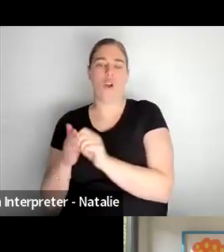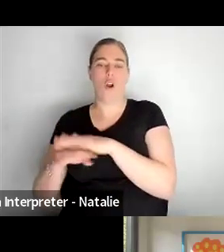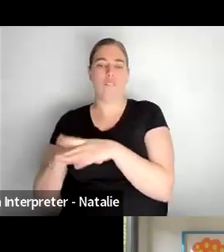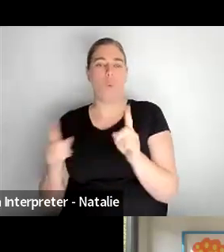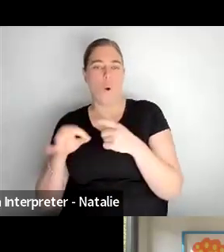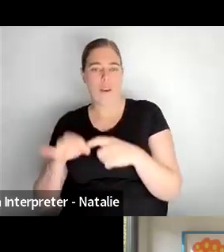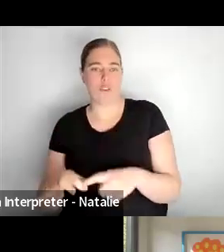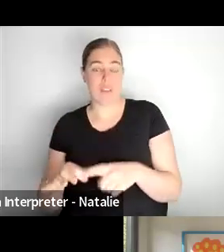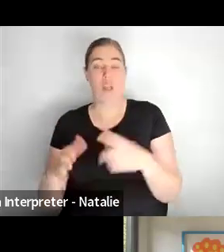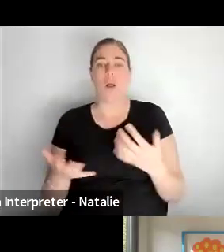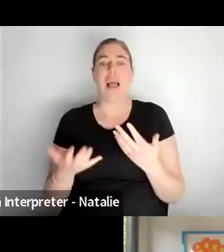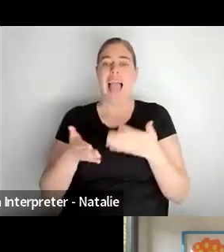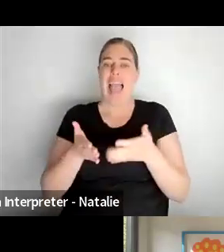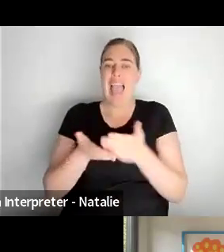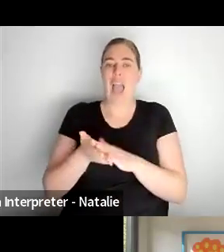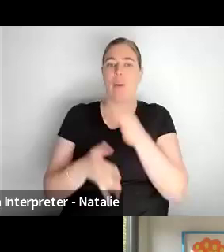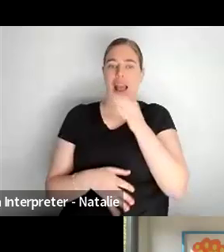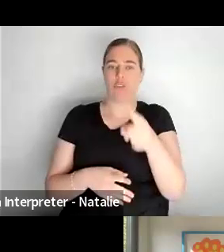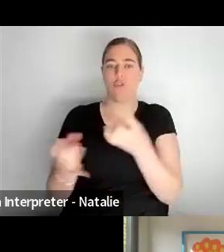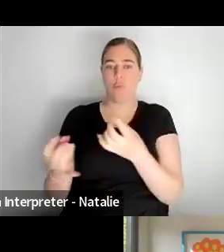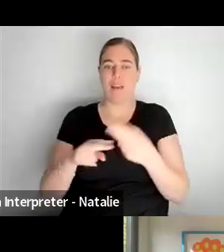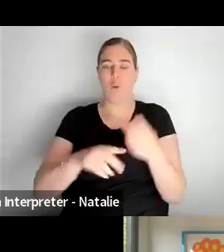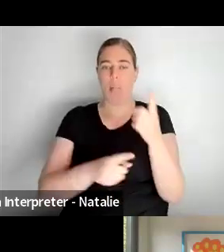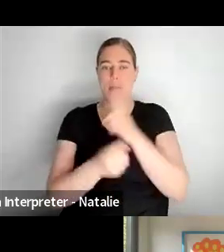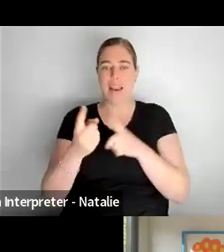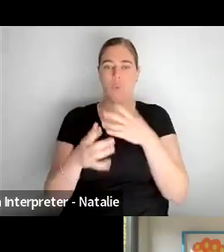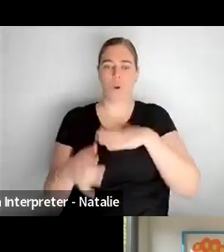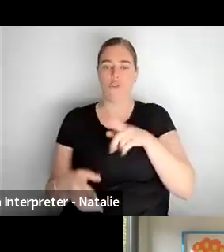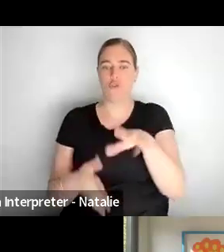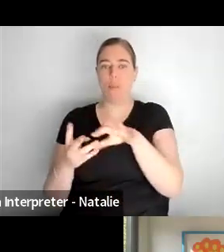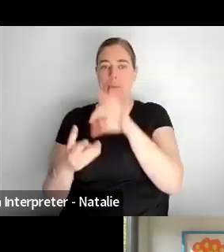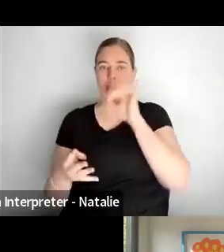for the meeting is, we will ask you to pick out which applications you want to talk about in the